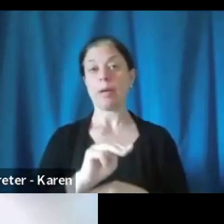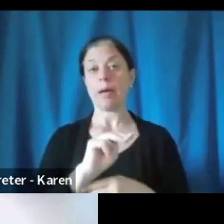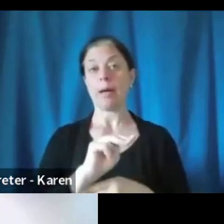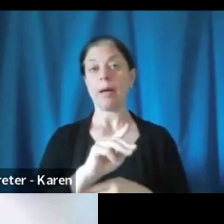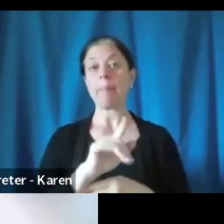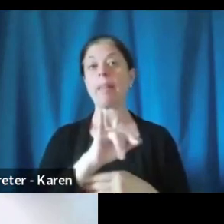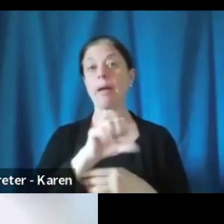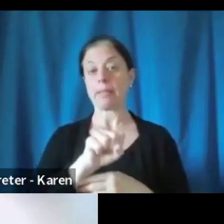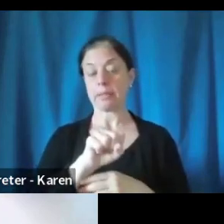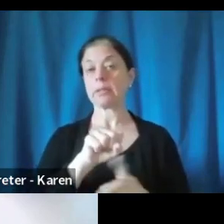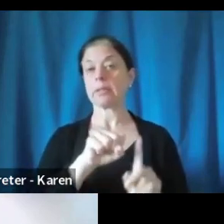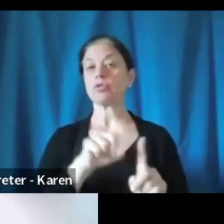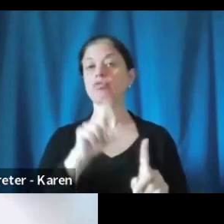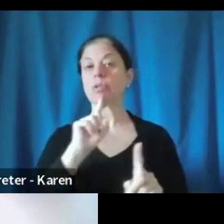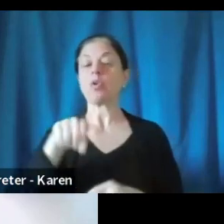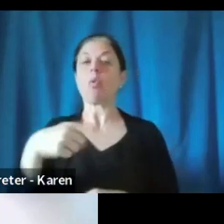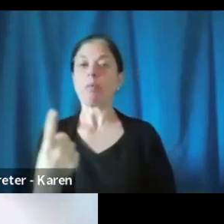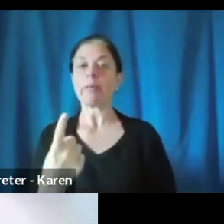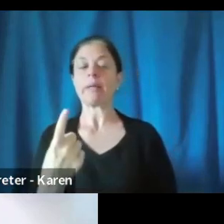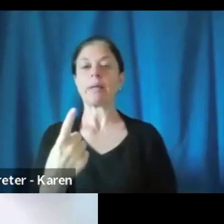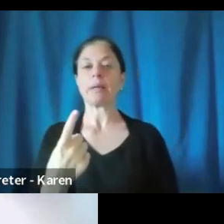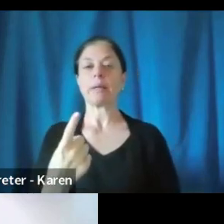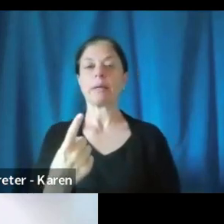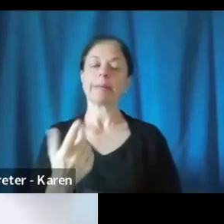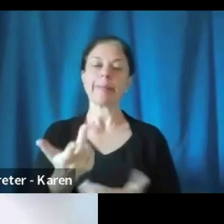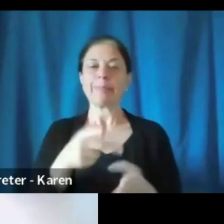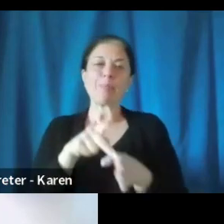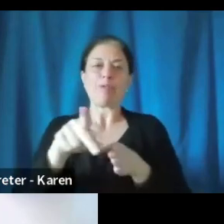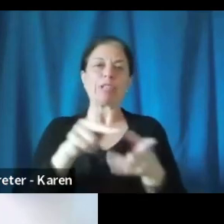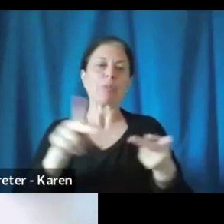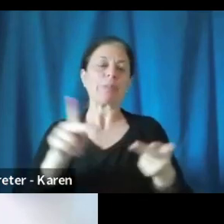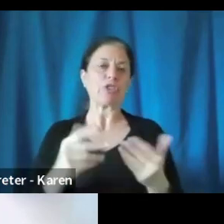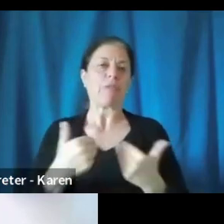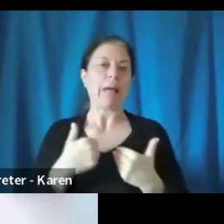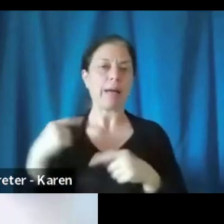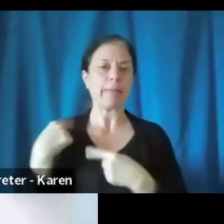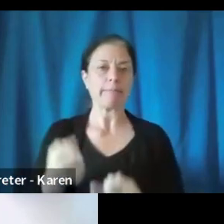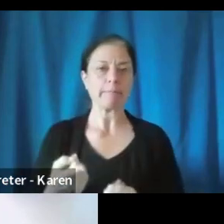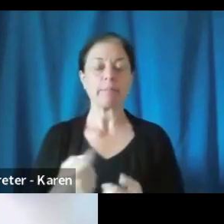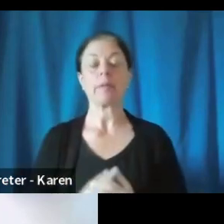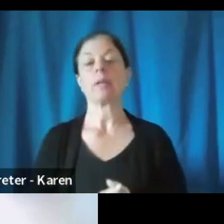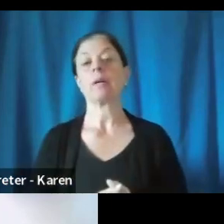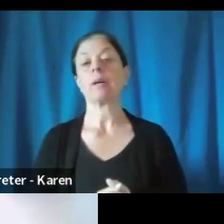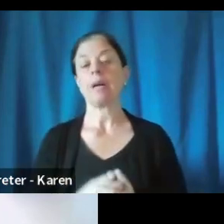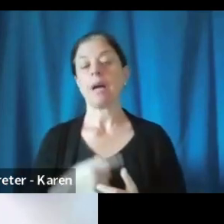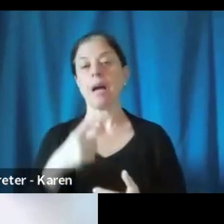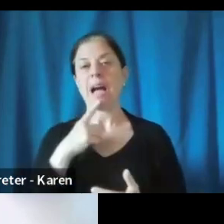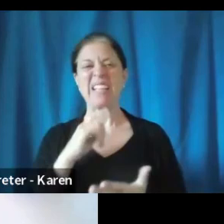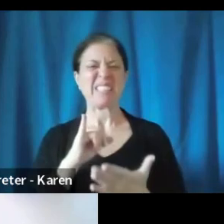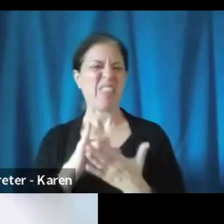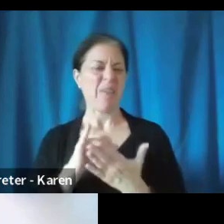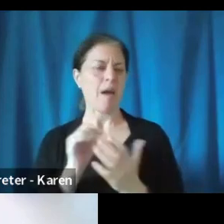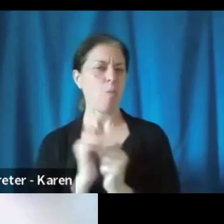So the first job I got after graduating with my MLAIS so it's the only